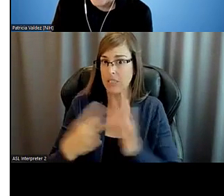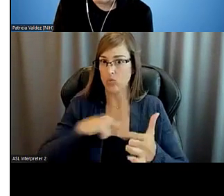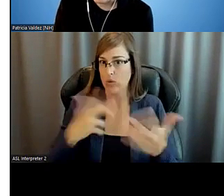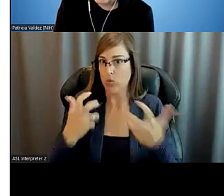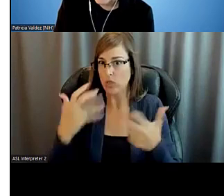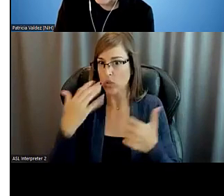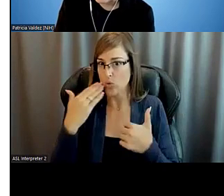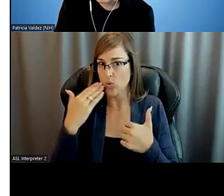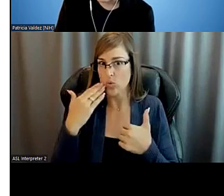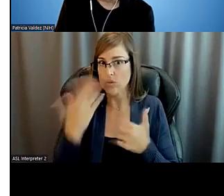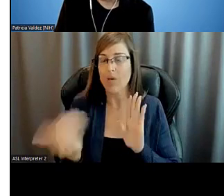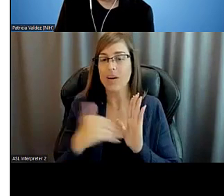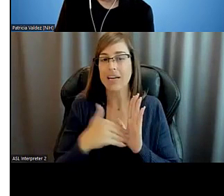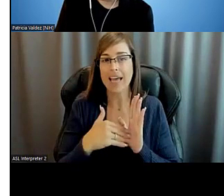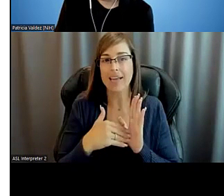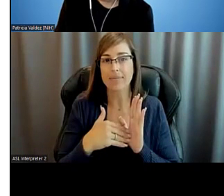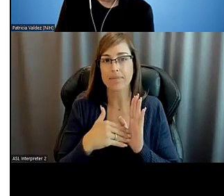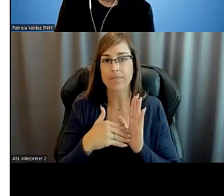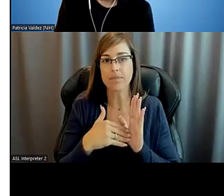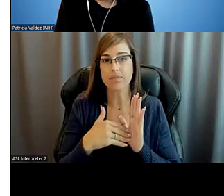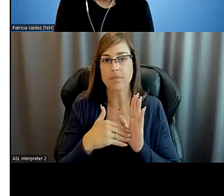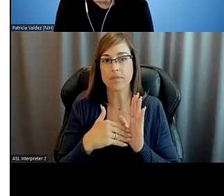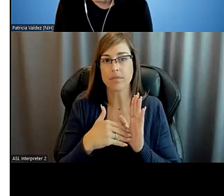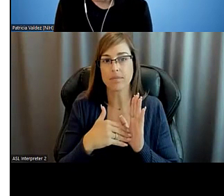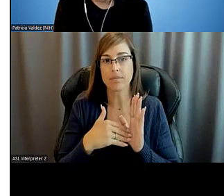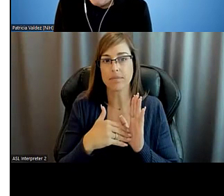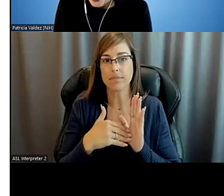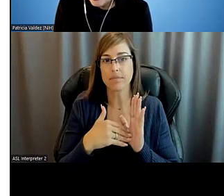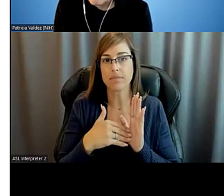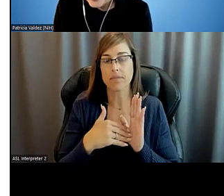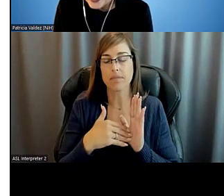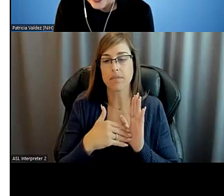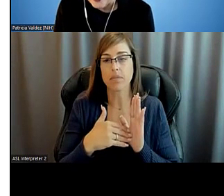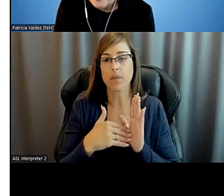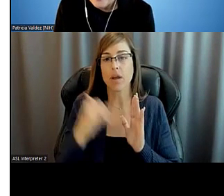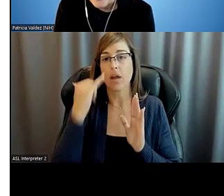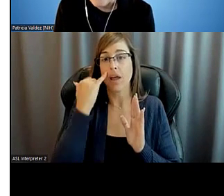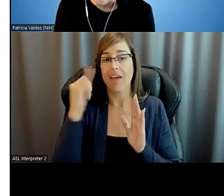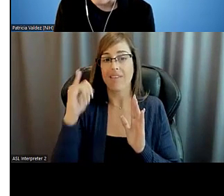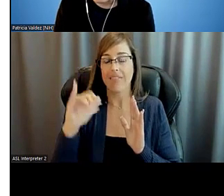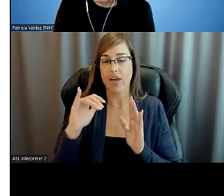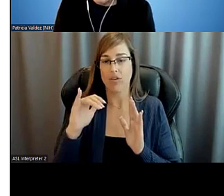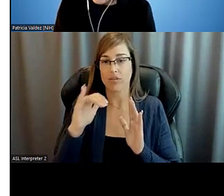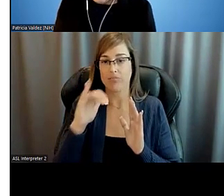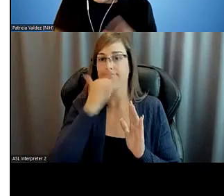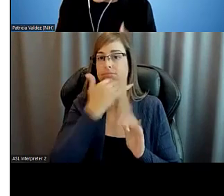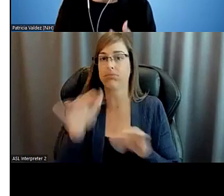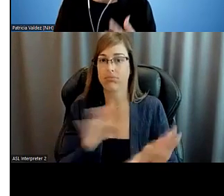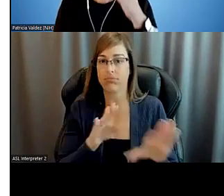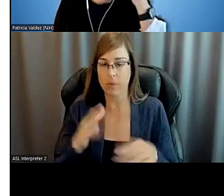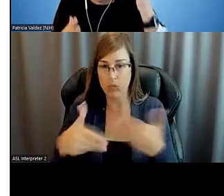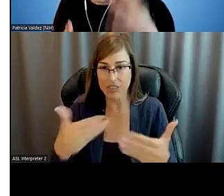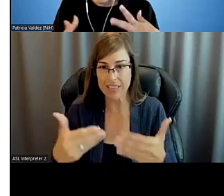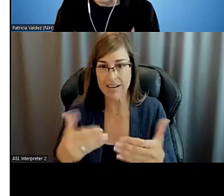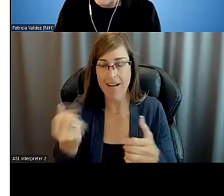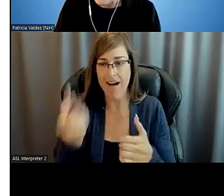Again, if there's a research misconduct proceeding, understanding that things need to be kept confidential